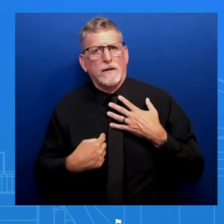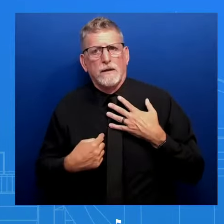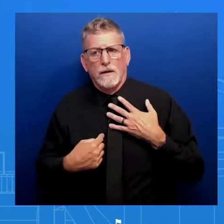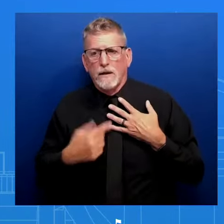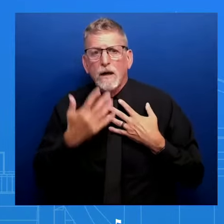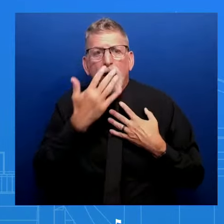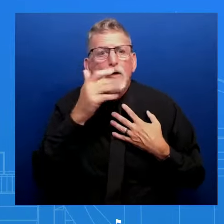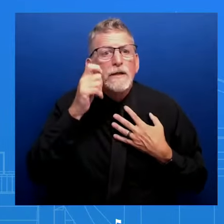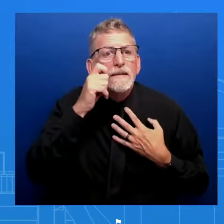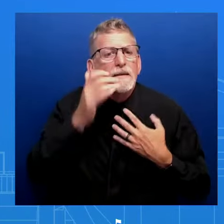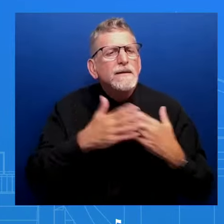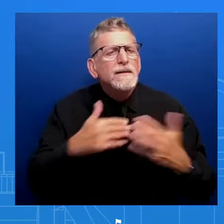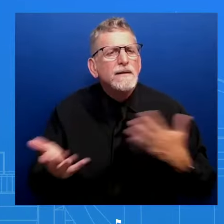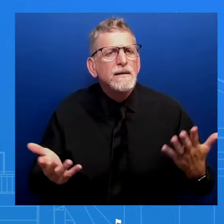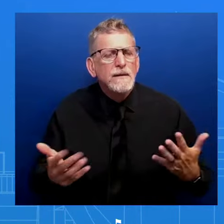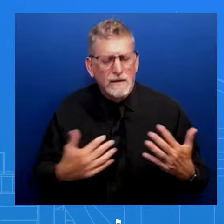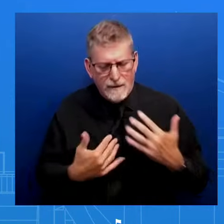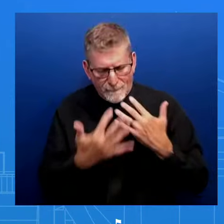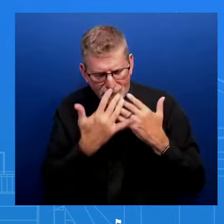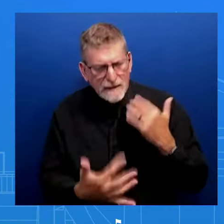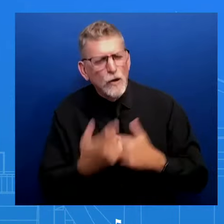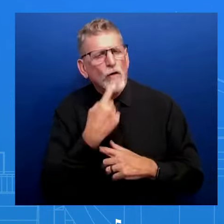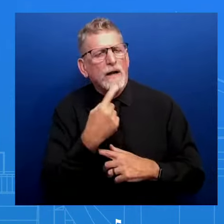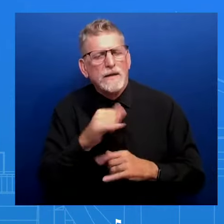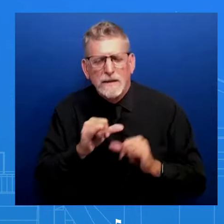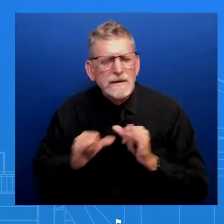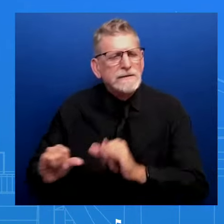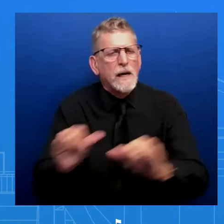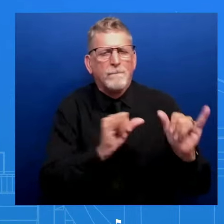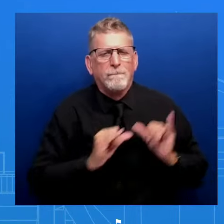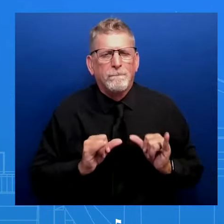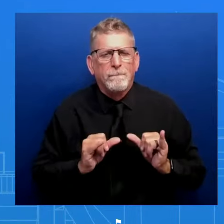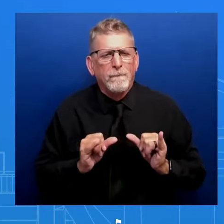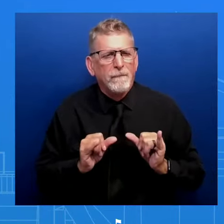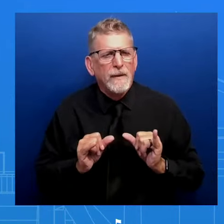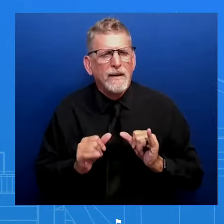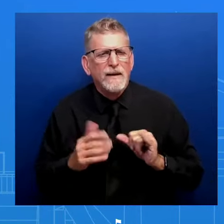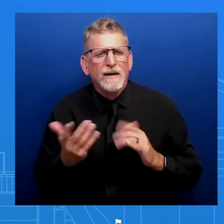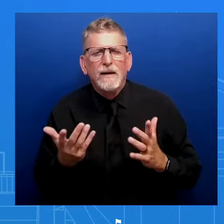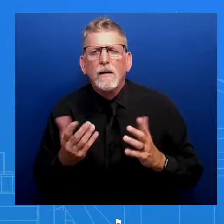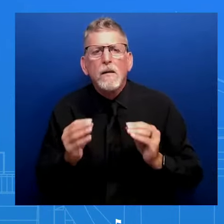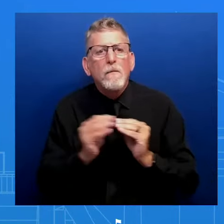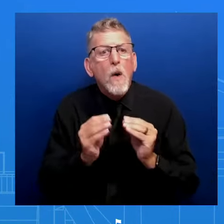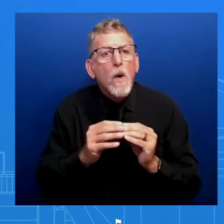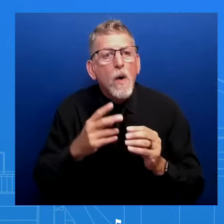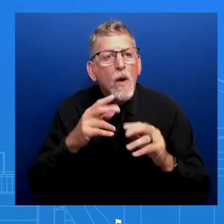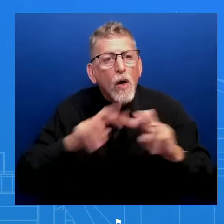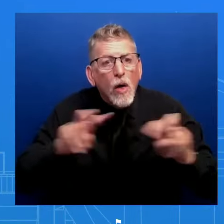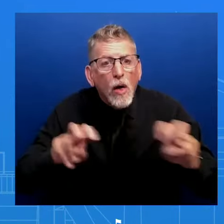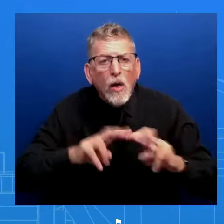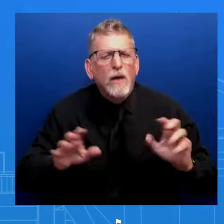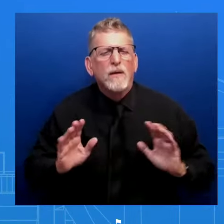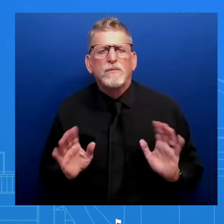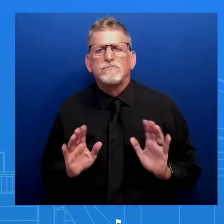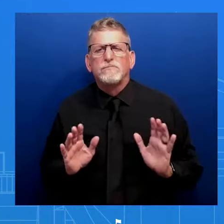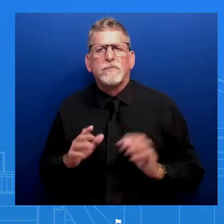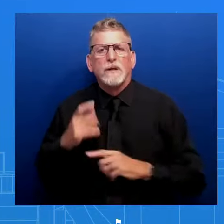And you don't have to look any further than just recent conflicts that this country has fought and see the contributions --